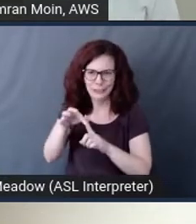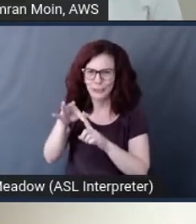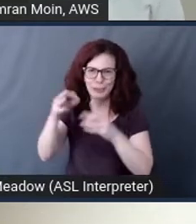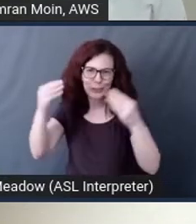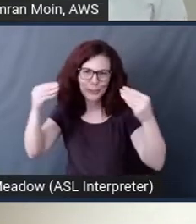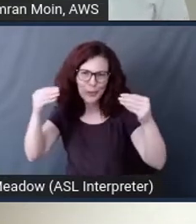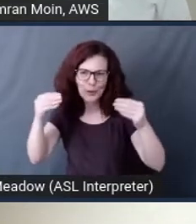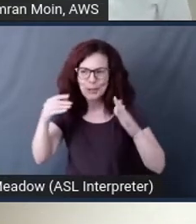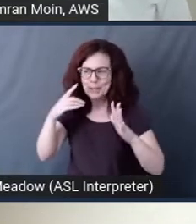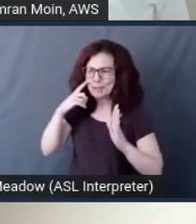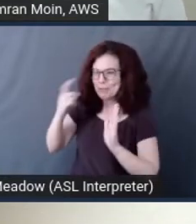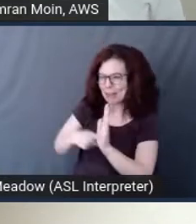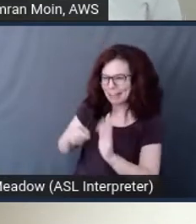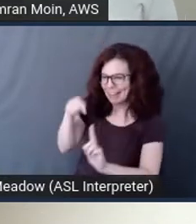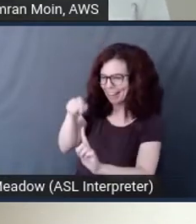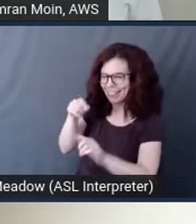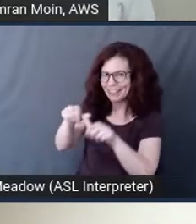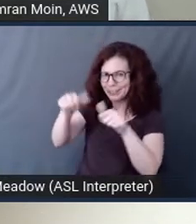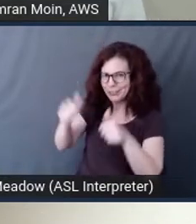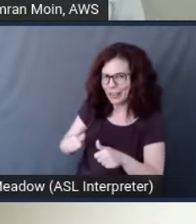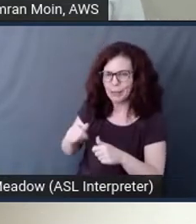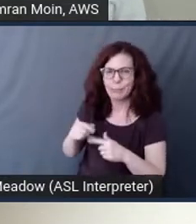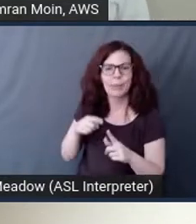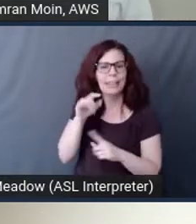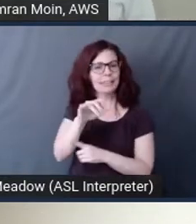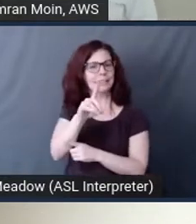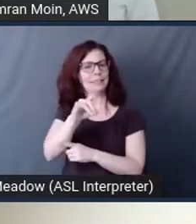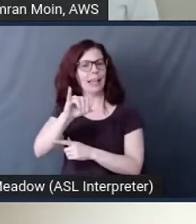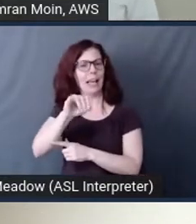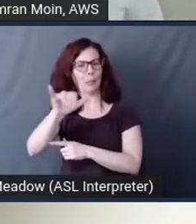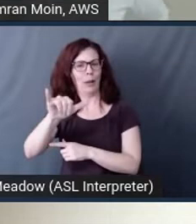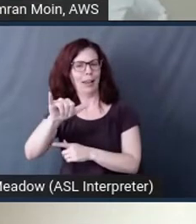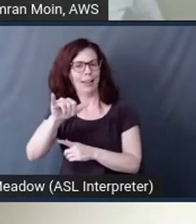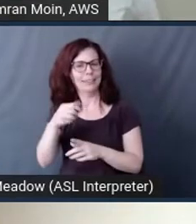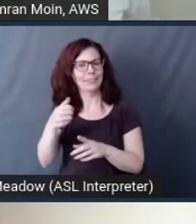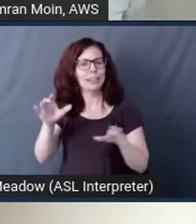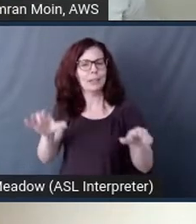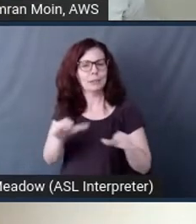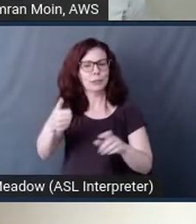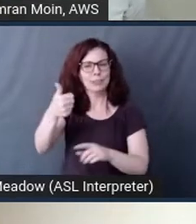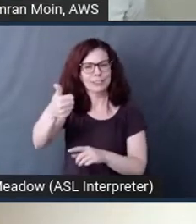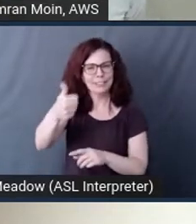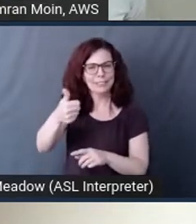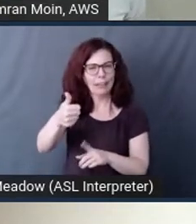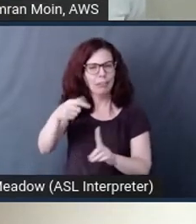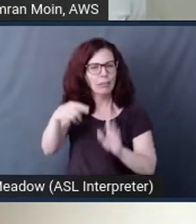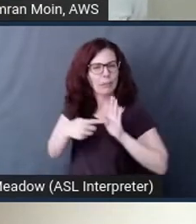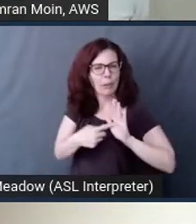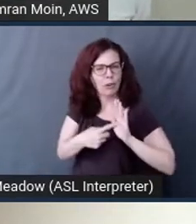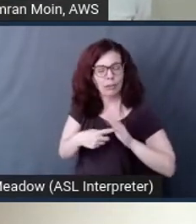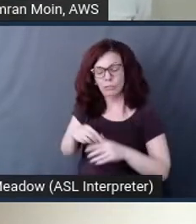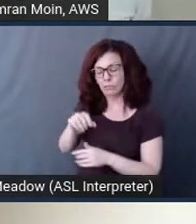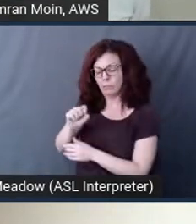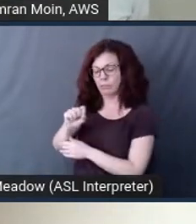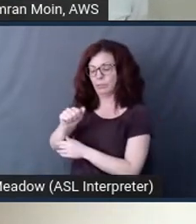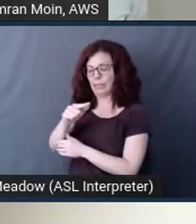but that's when the whole DIY approach comes into picture. You fine-tune a model in SageMaker with new data